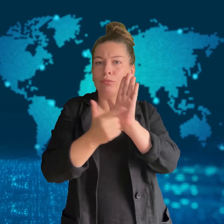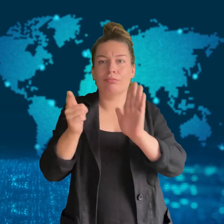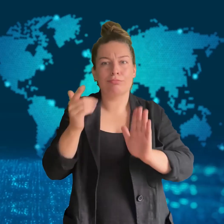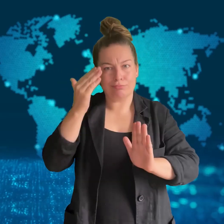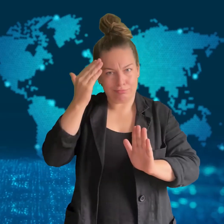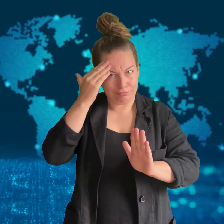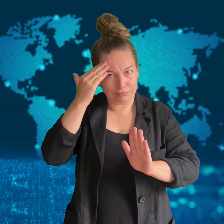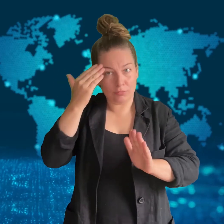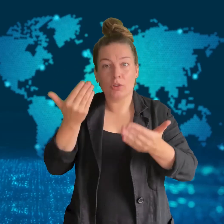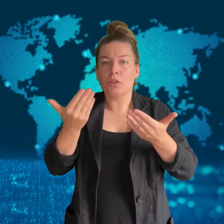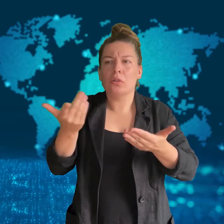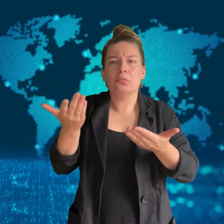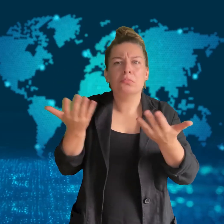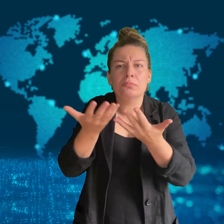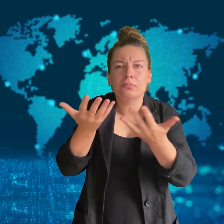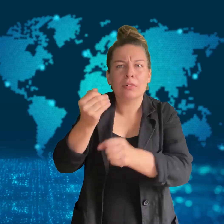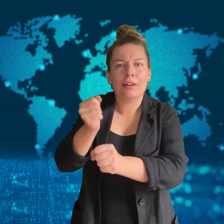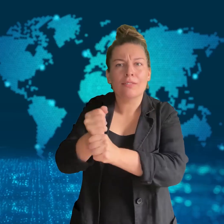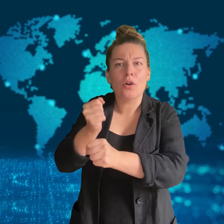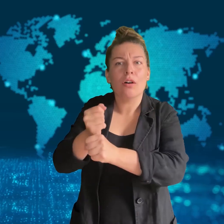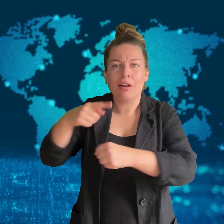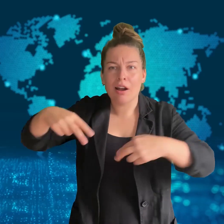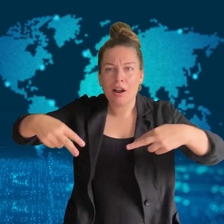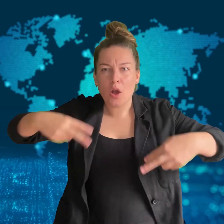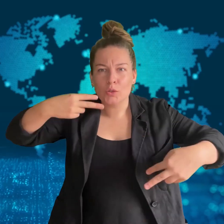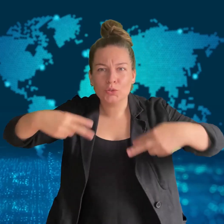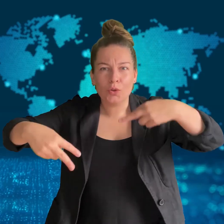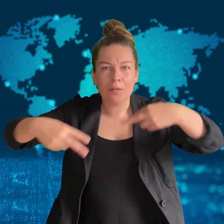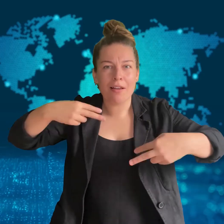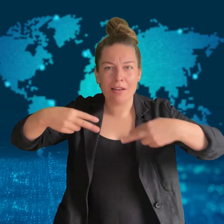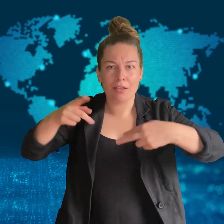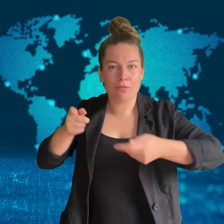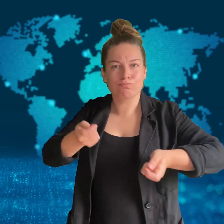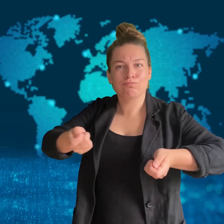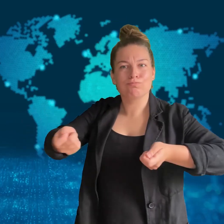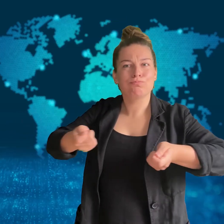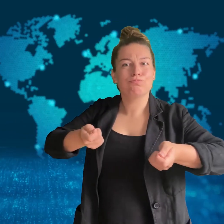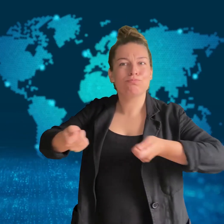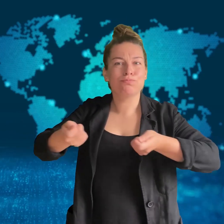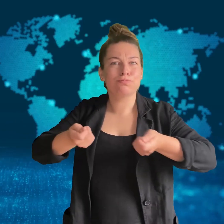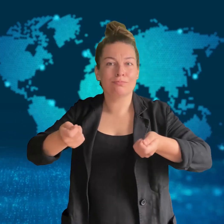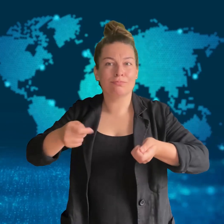The alleged victim, a law graduate who runs